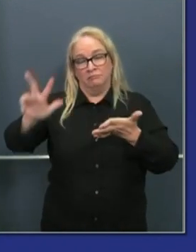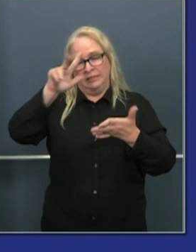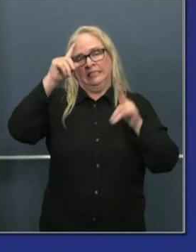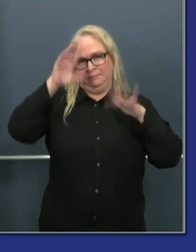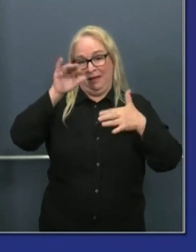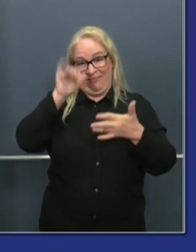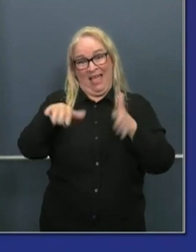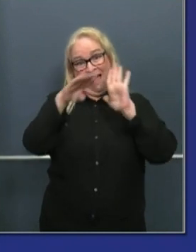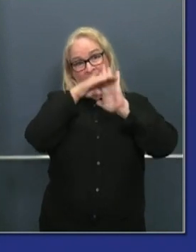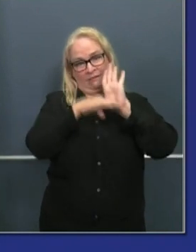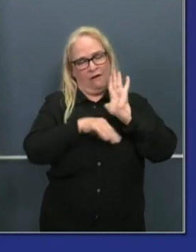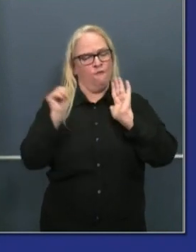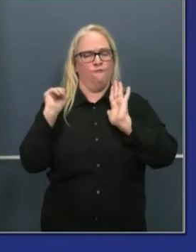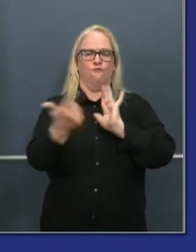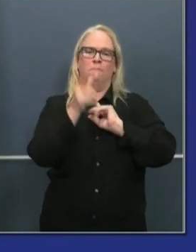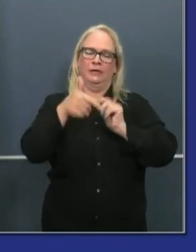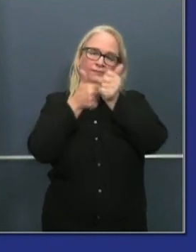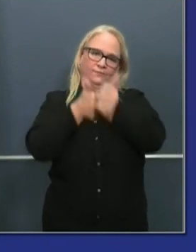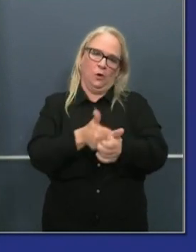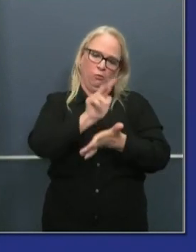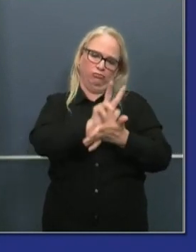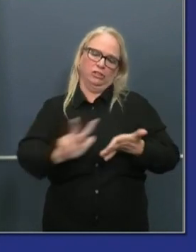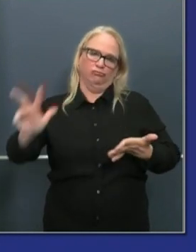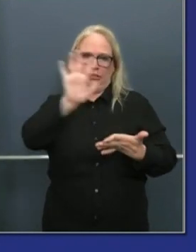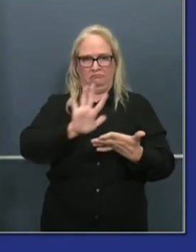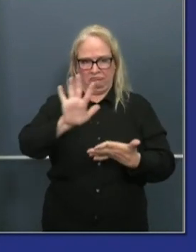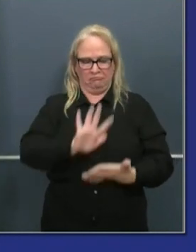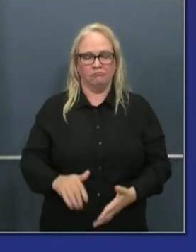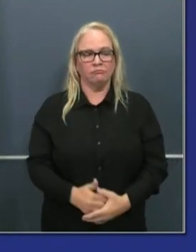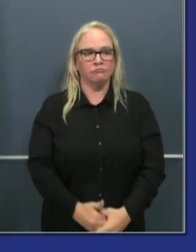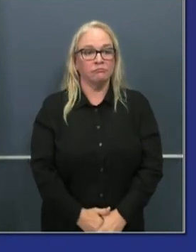GUIDANCE, BY THE WAY, ACTION THAT WE ANTICIPATE AND EXPECT WILL REMAIN IN PLACE FOR AT